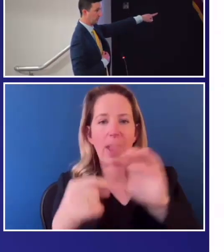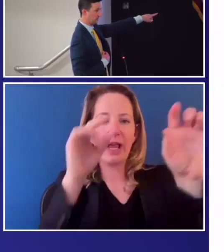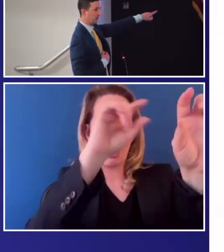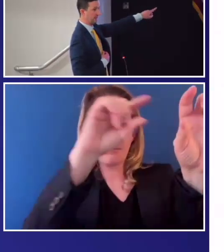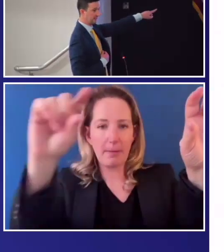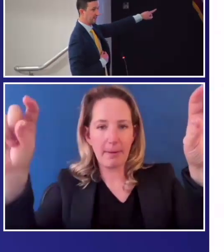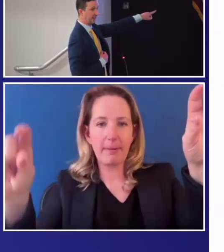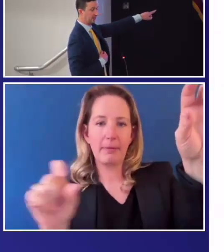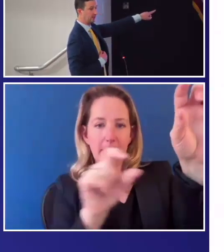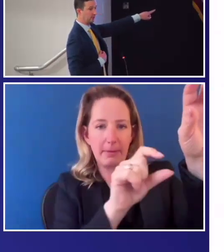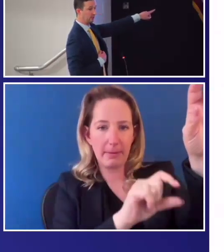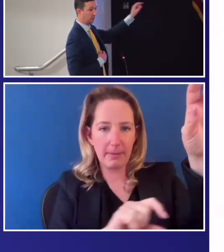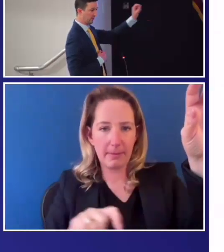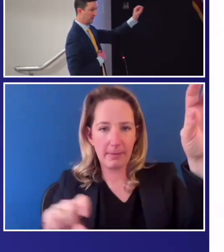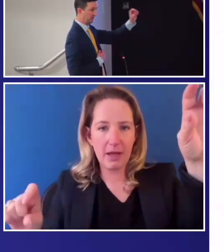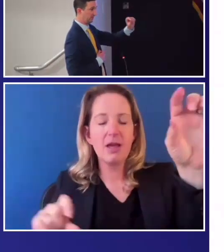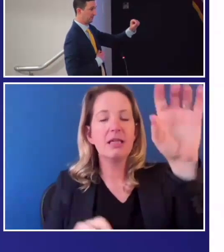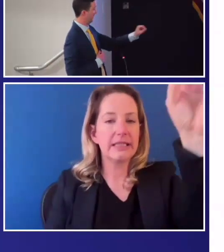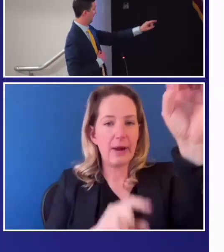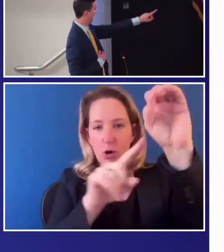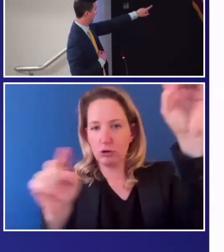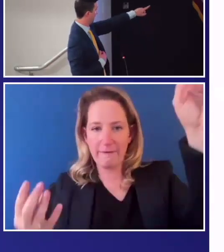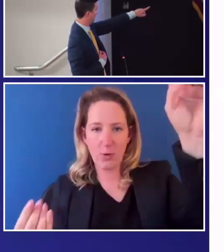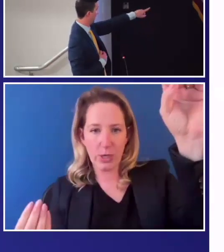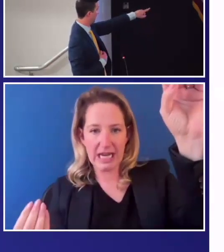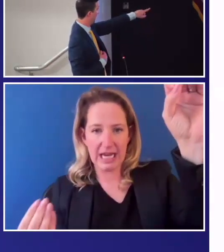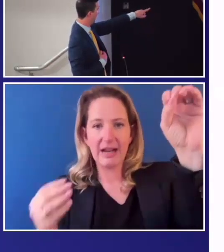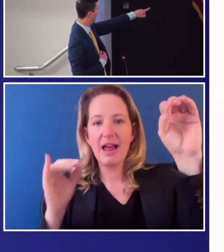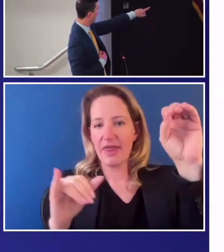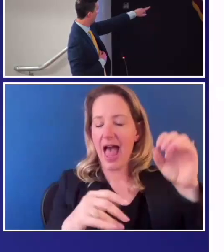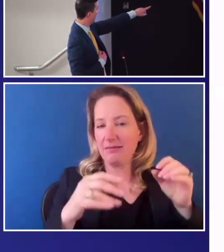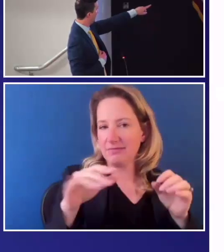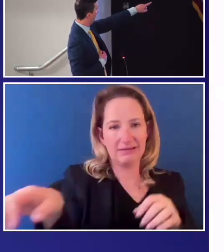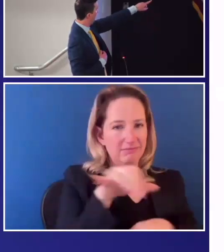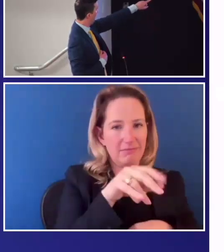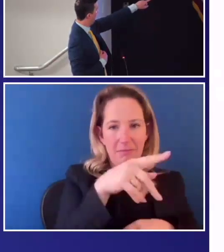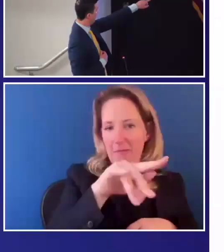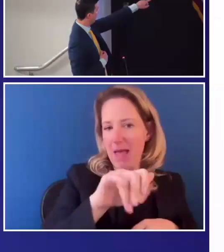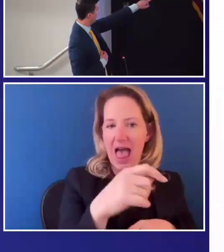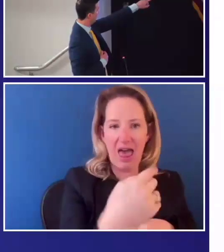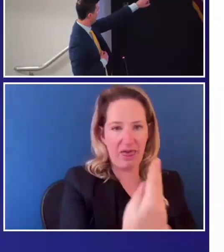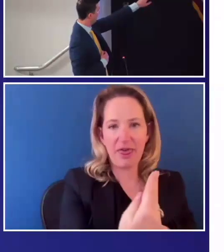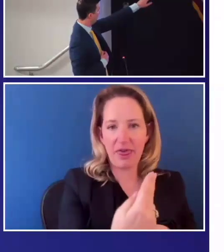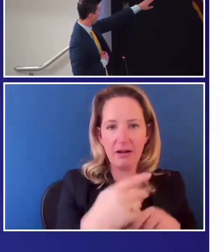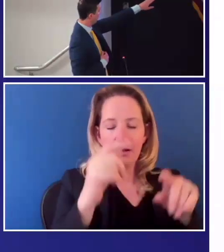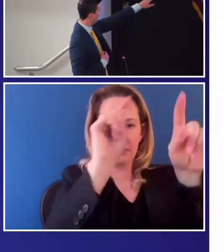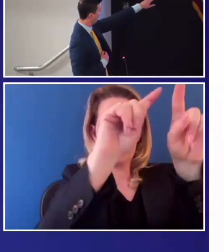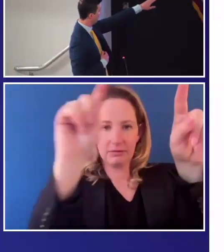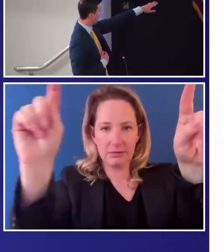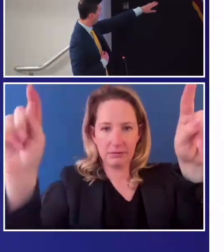correspond exactly to the 14 steps along the path in the prior slide. You can see the award year and lookback